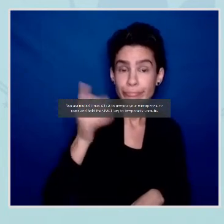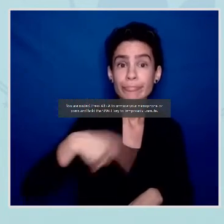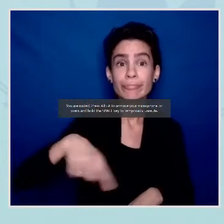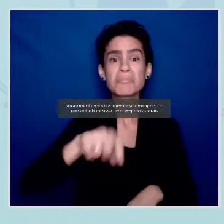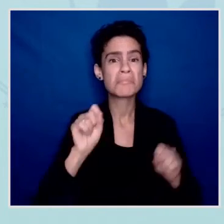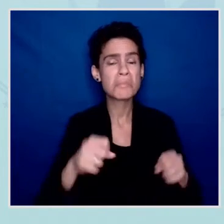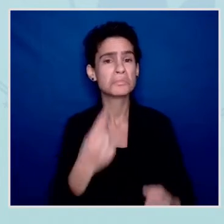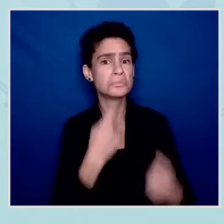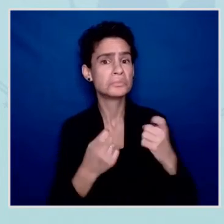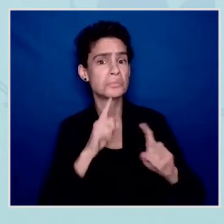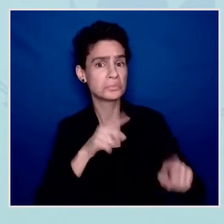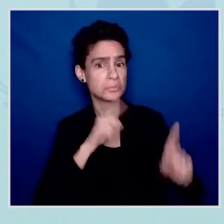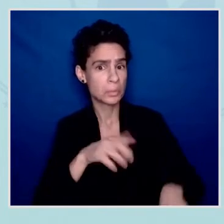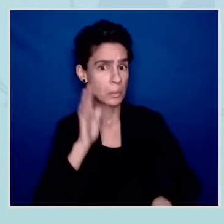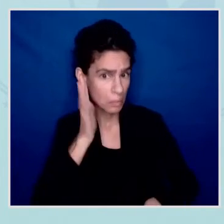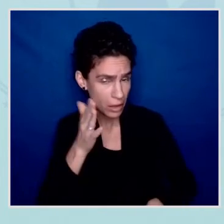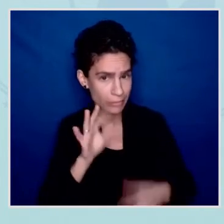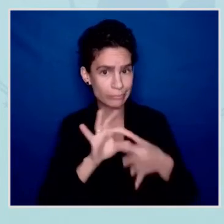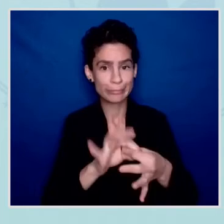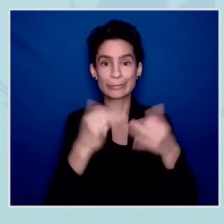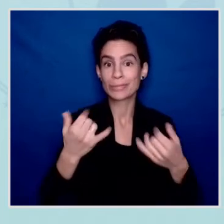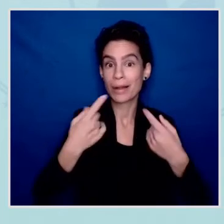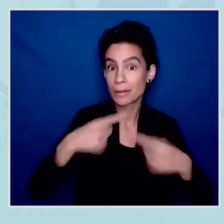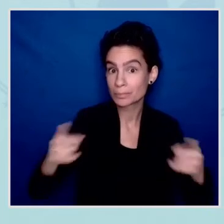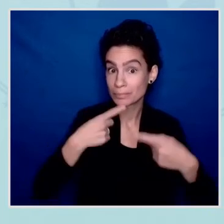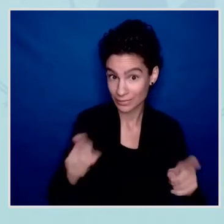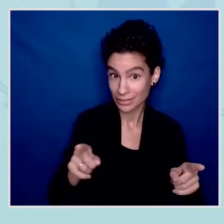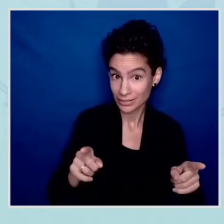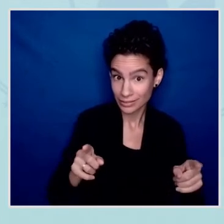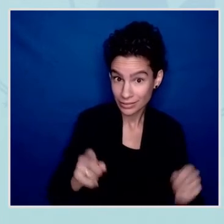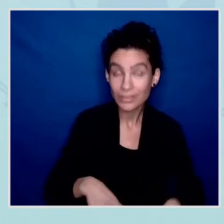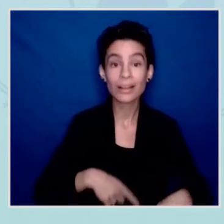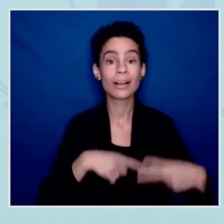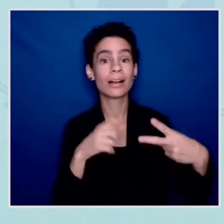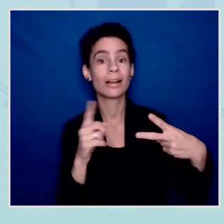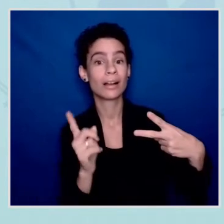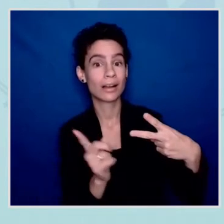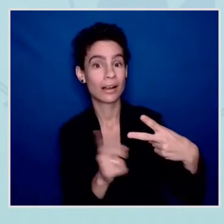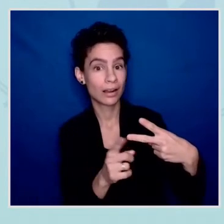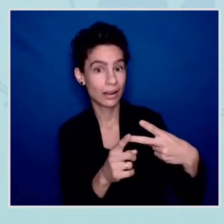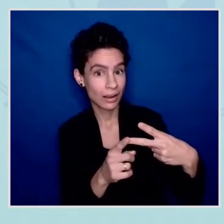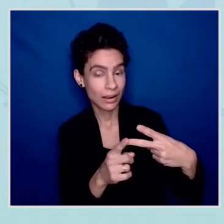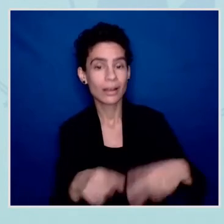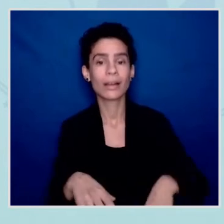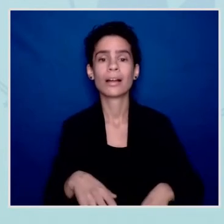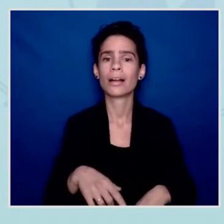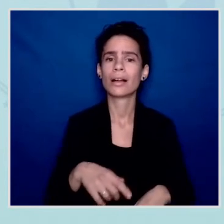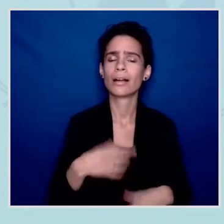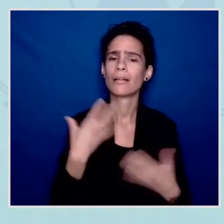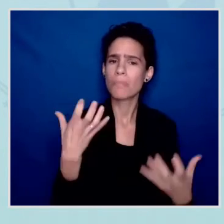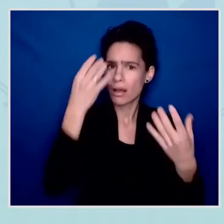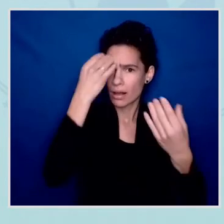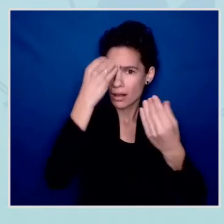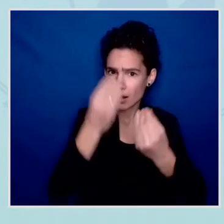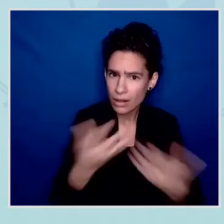TWO THINGS, ONE, WHEN THIS IS ALL OVER I WILL TAKE QUESTIONS.